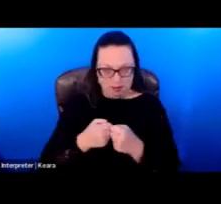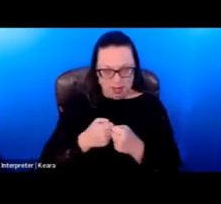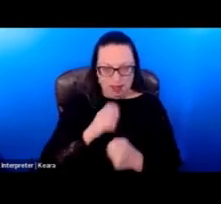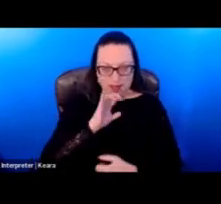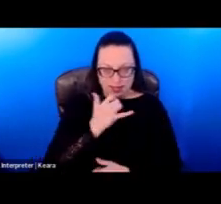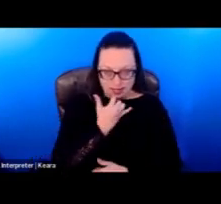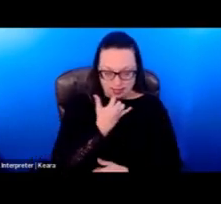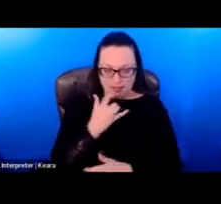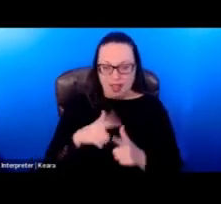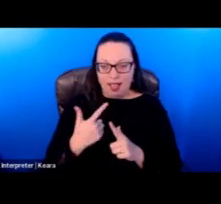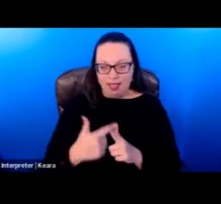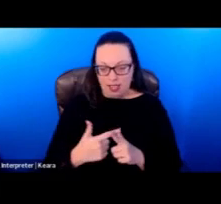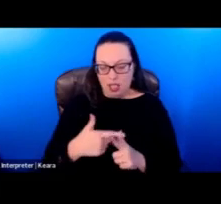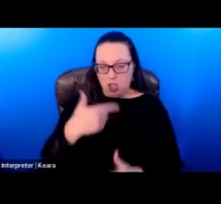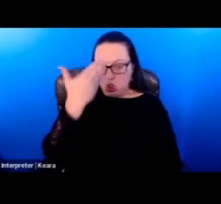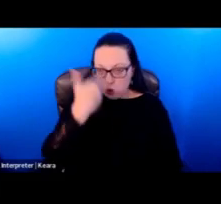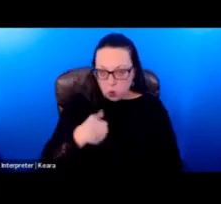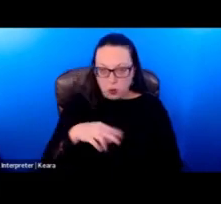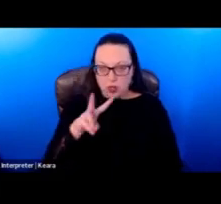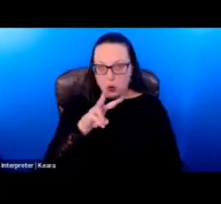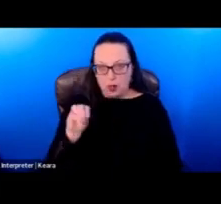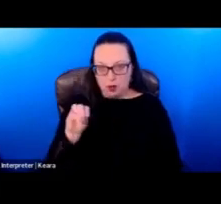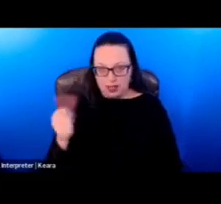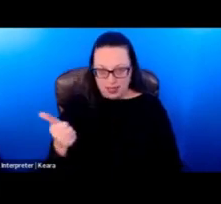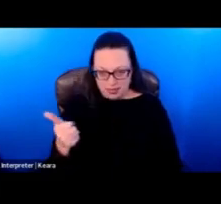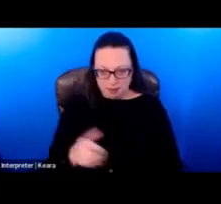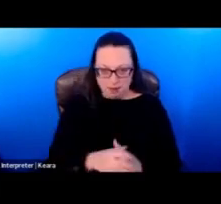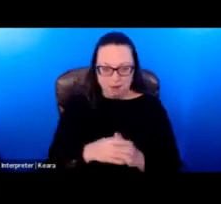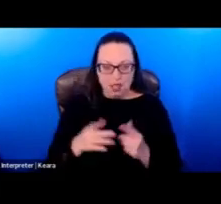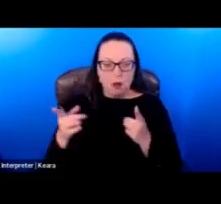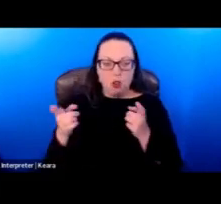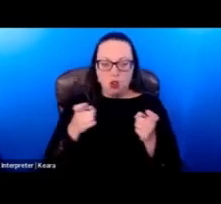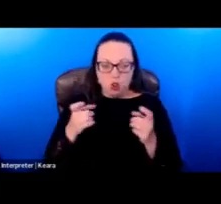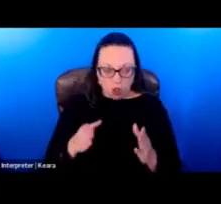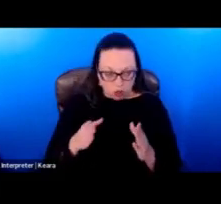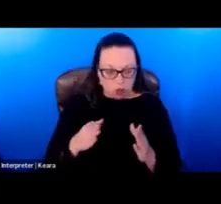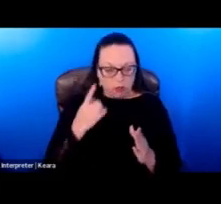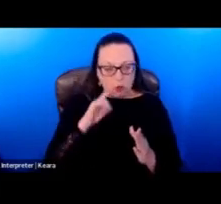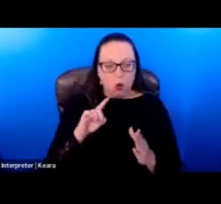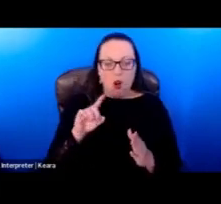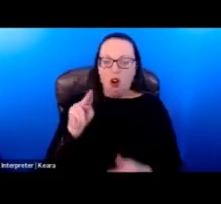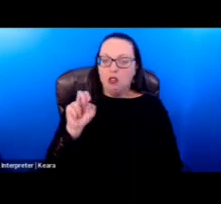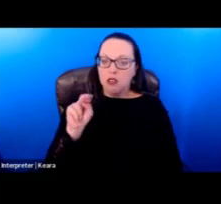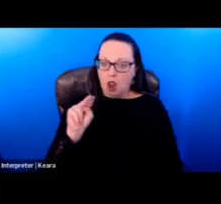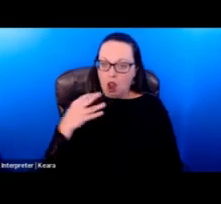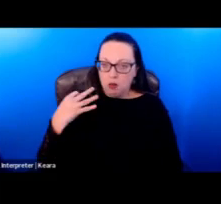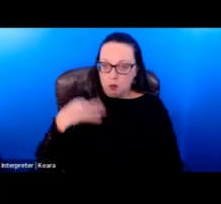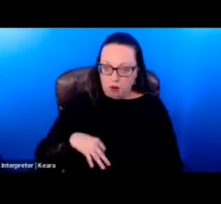traditional cultural expression, I think of elders who are the storytellers, people of